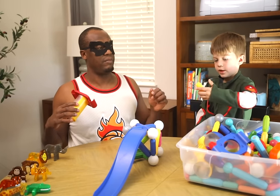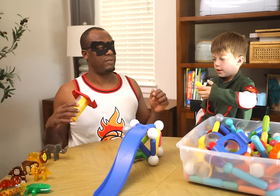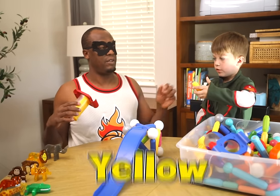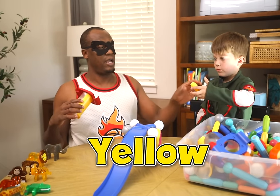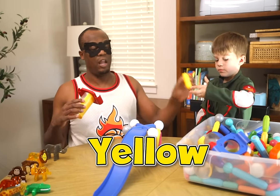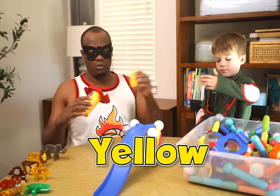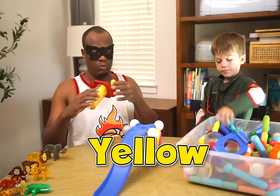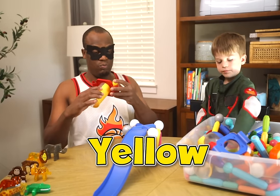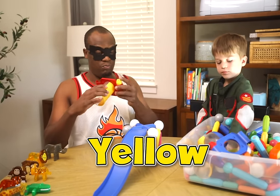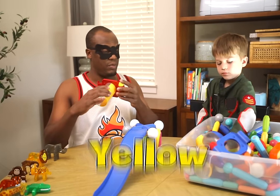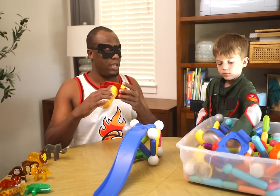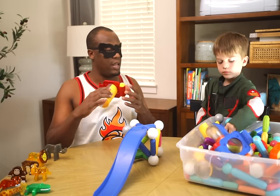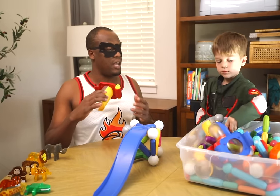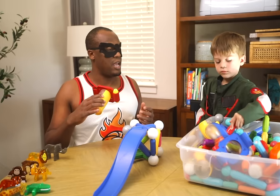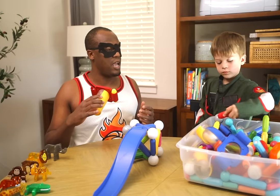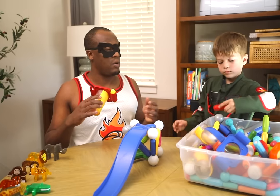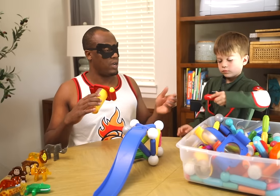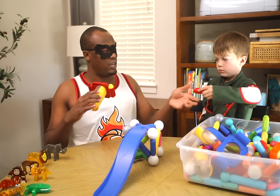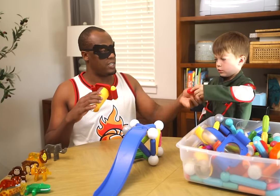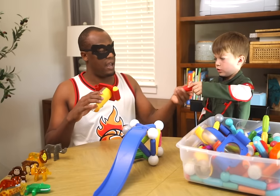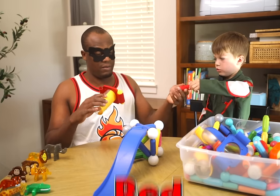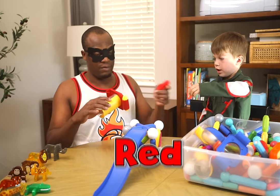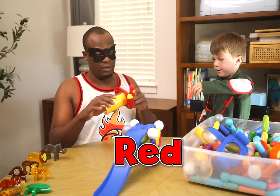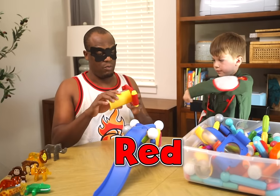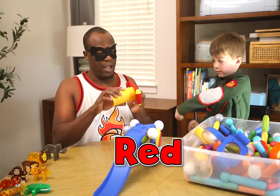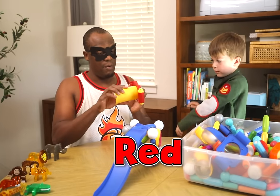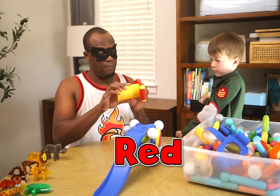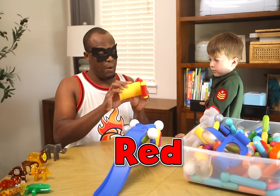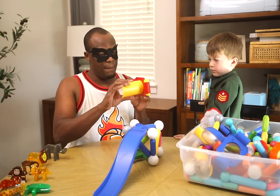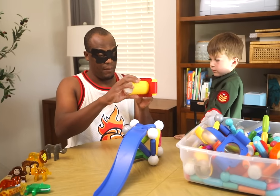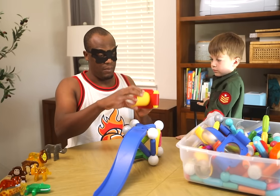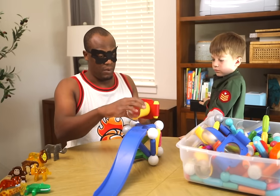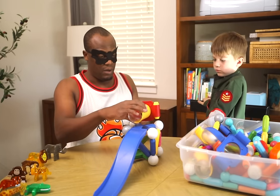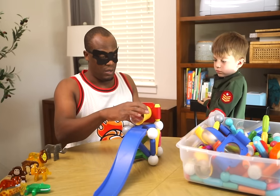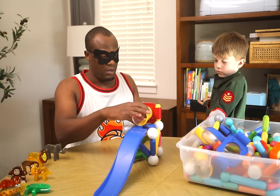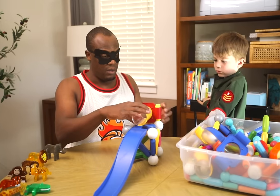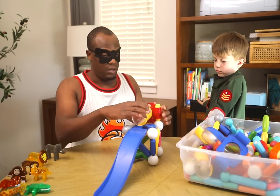Yellow. And then, what color is that? Red.